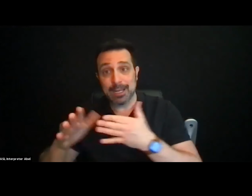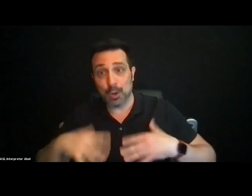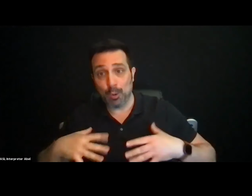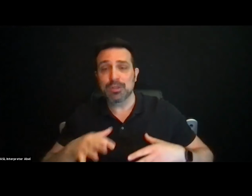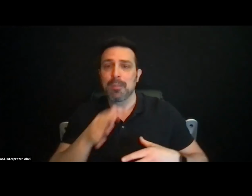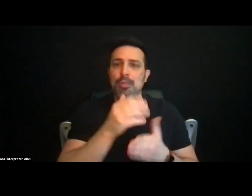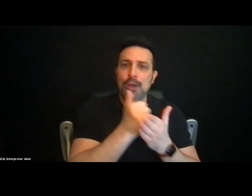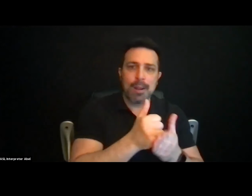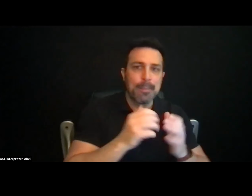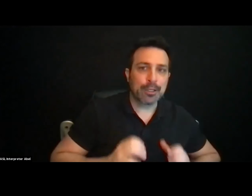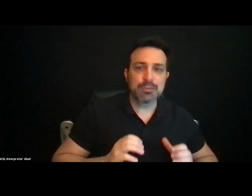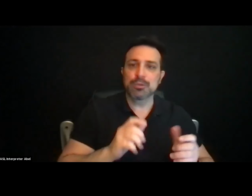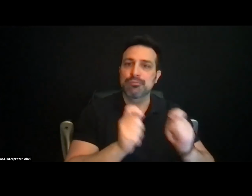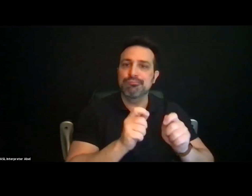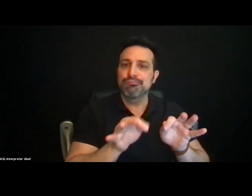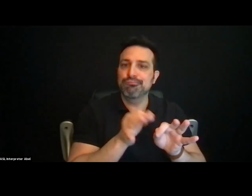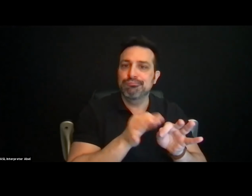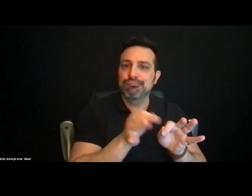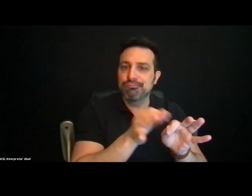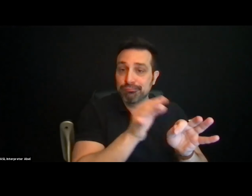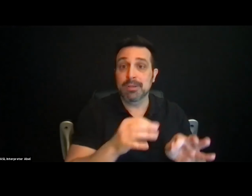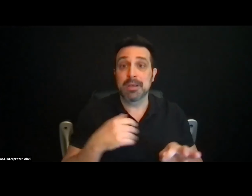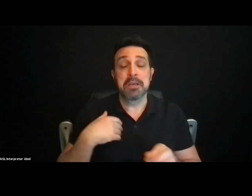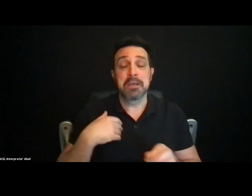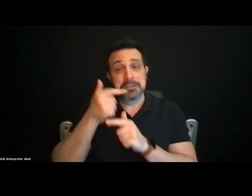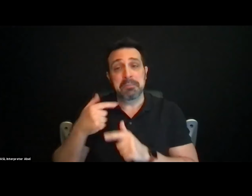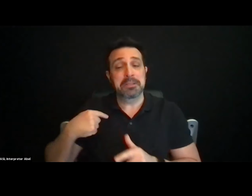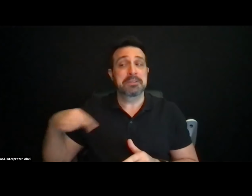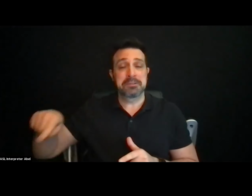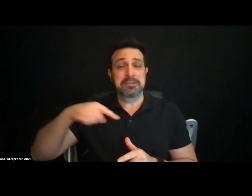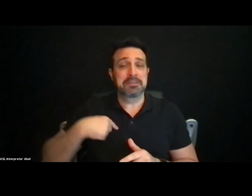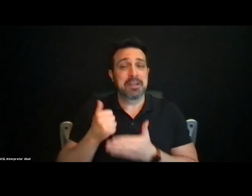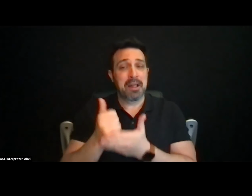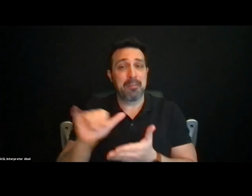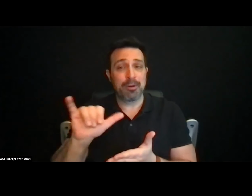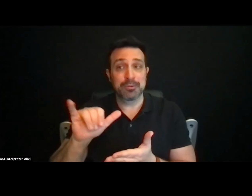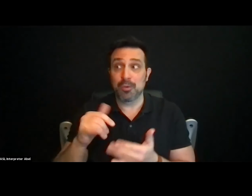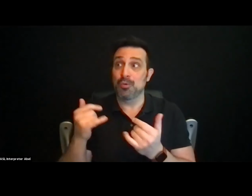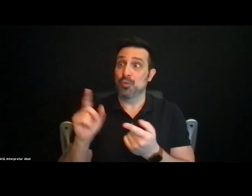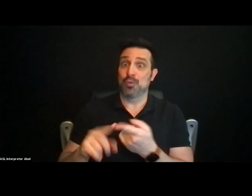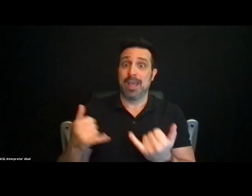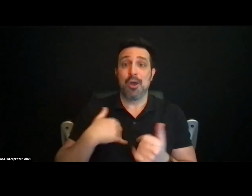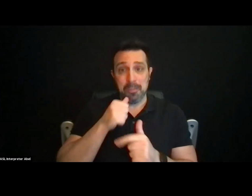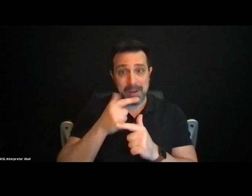their family. It was on Alberta street. My dad cleaned clothes